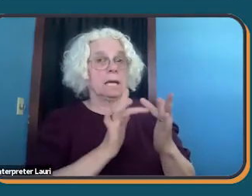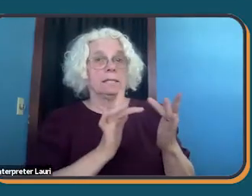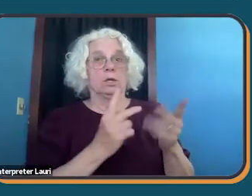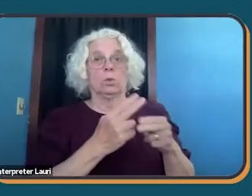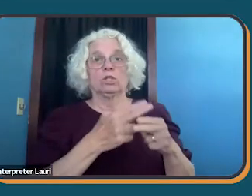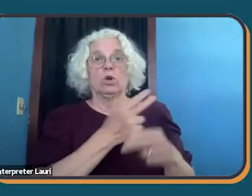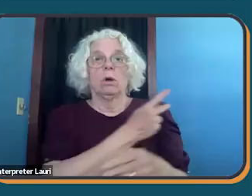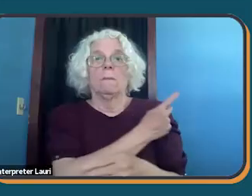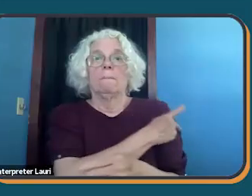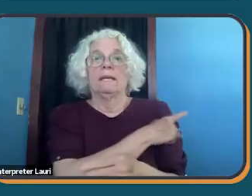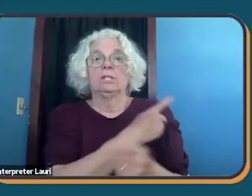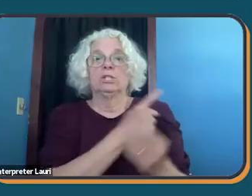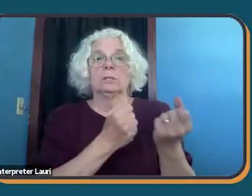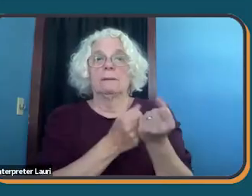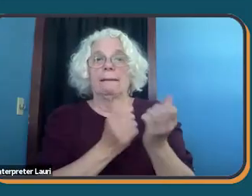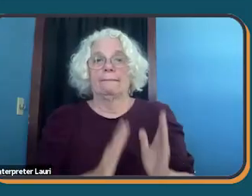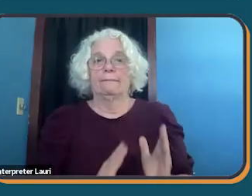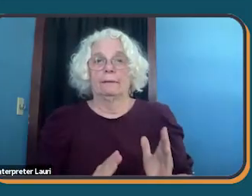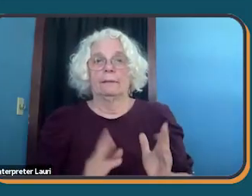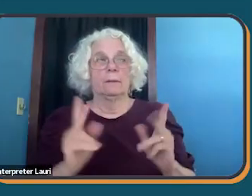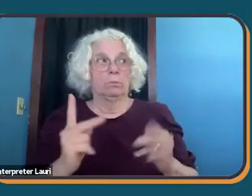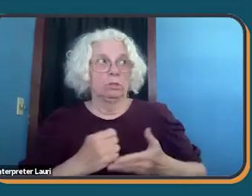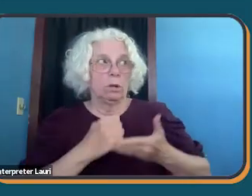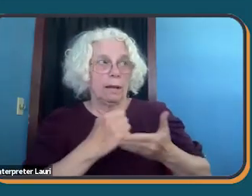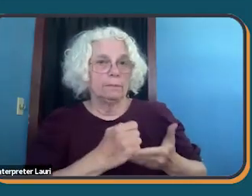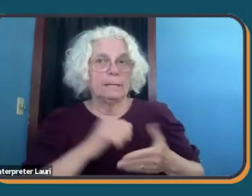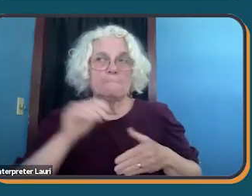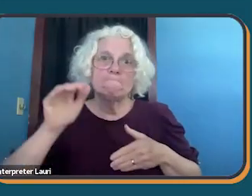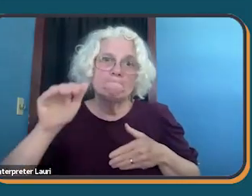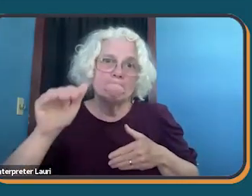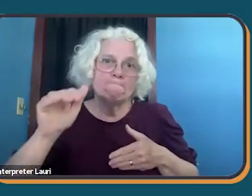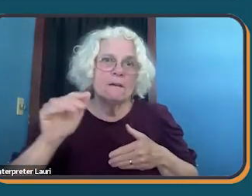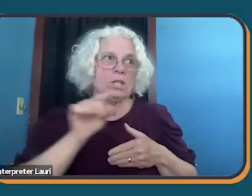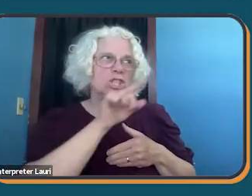to help advocate for her for the screening that she needs